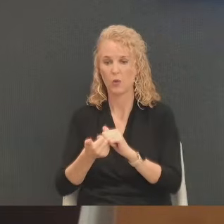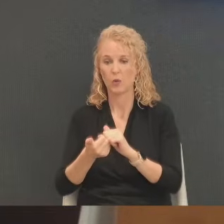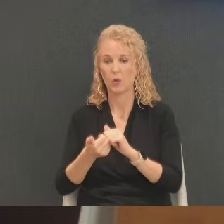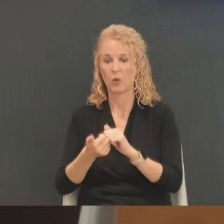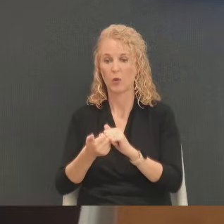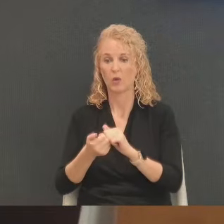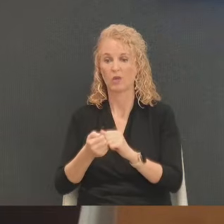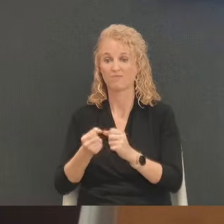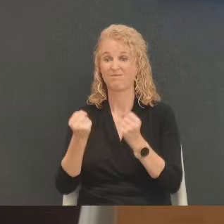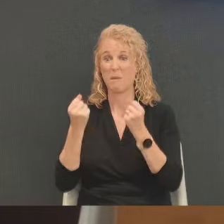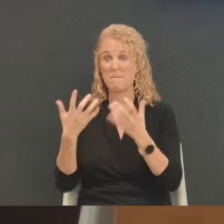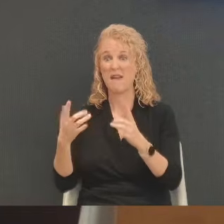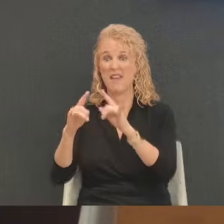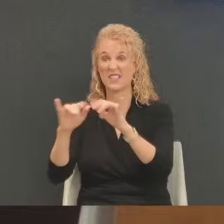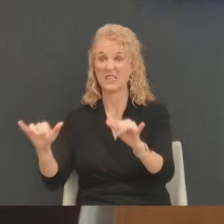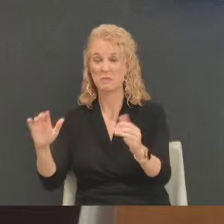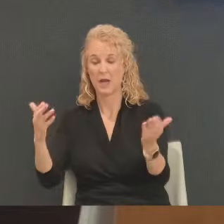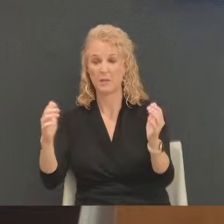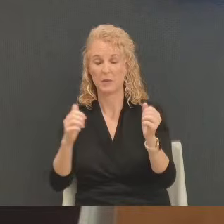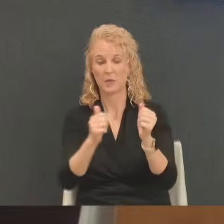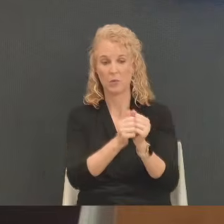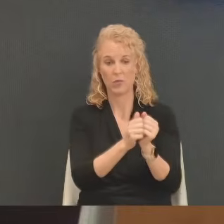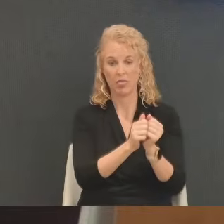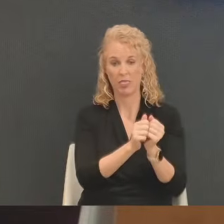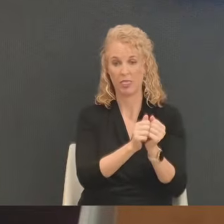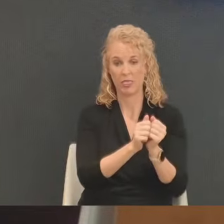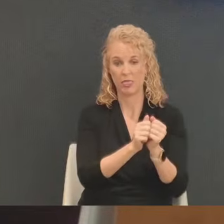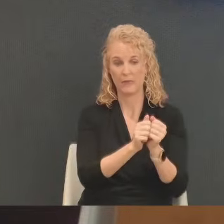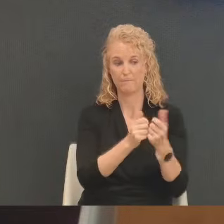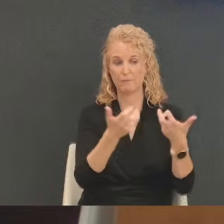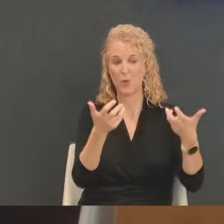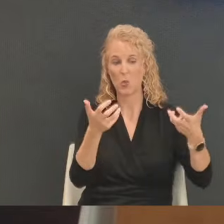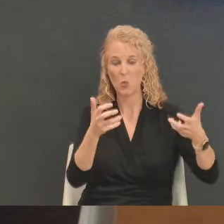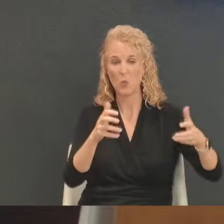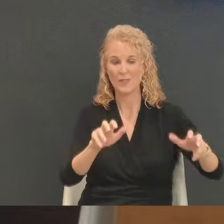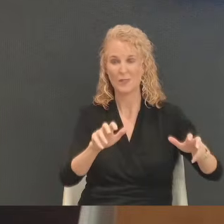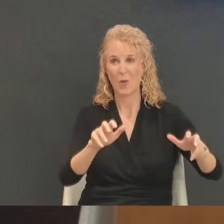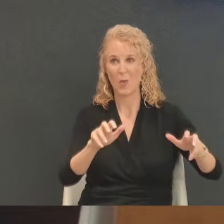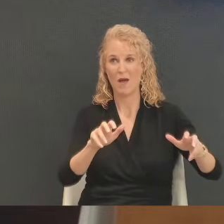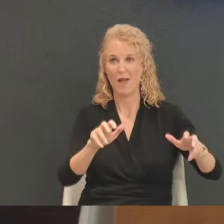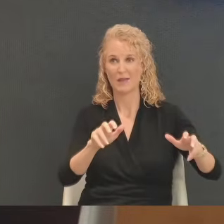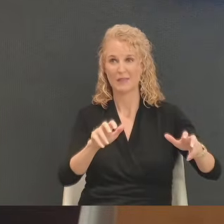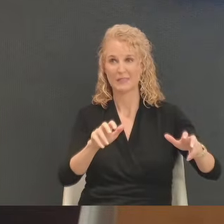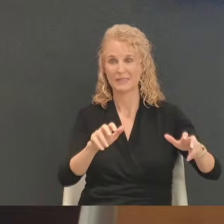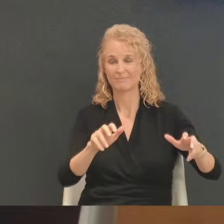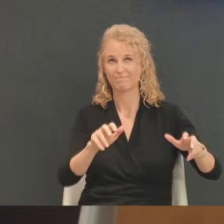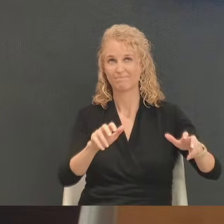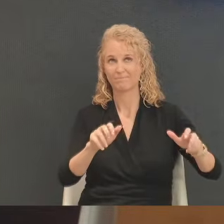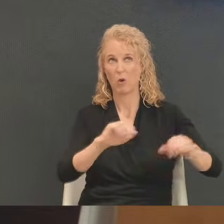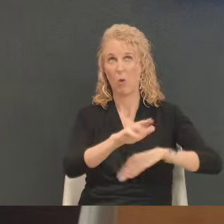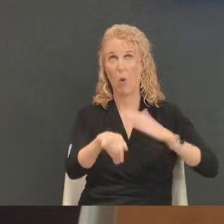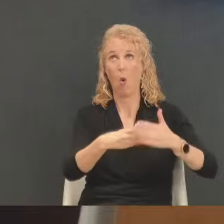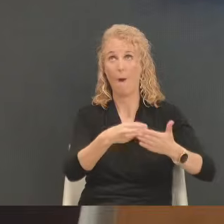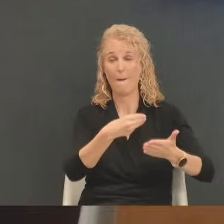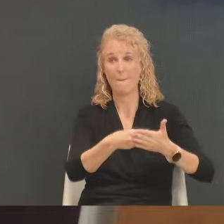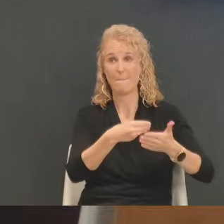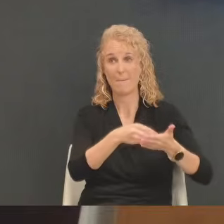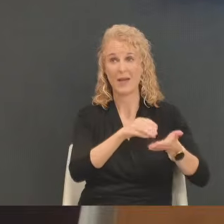the the project and also not putting too much into it such that it eliminates competition because you